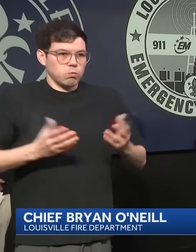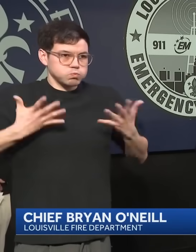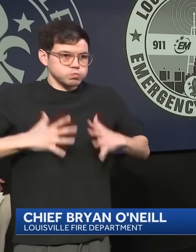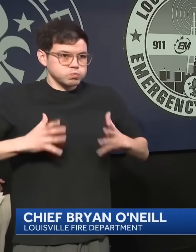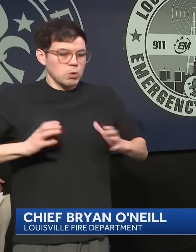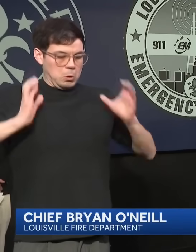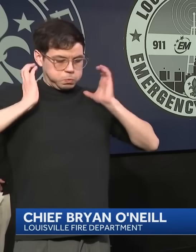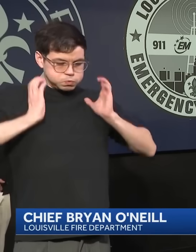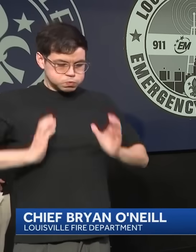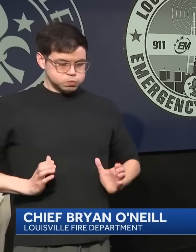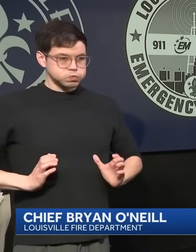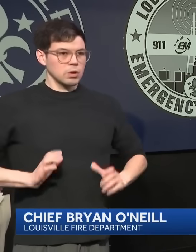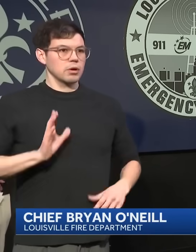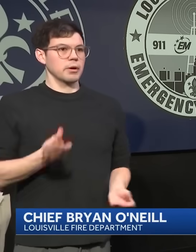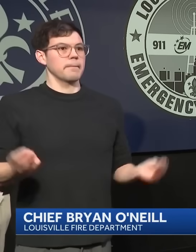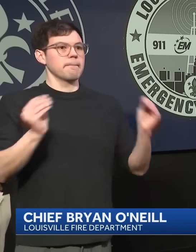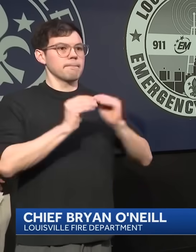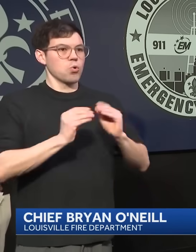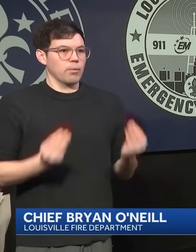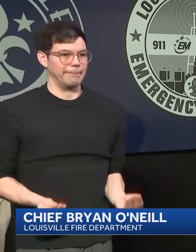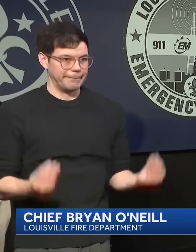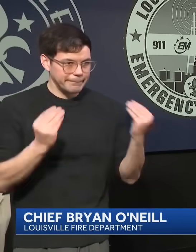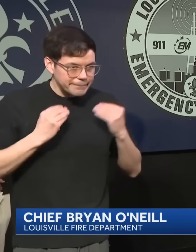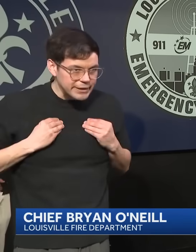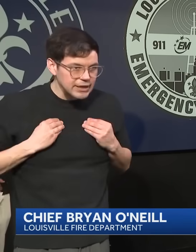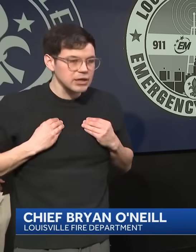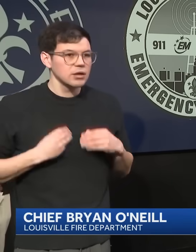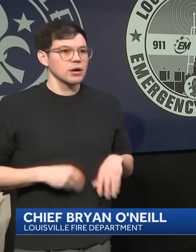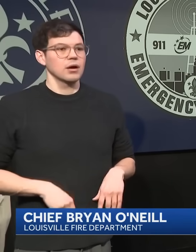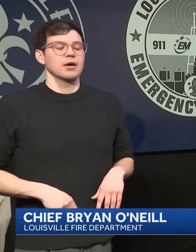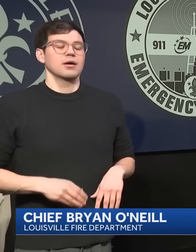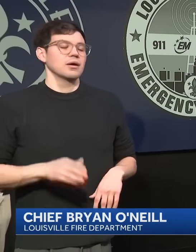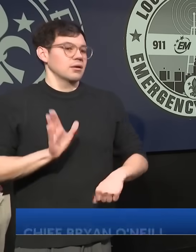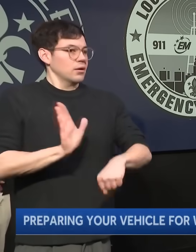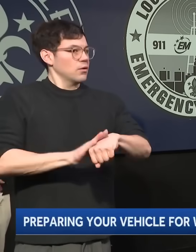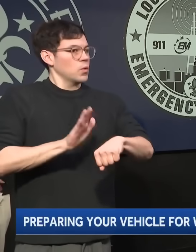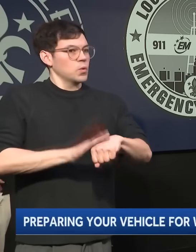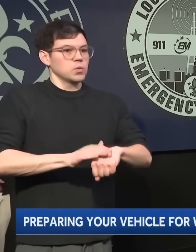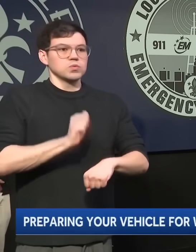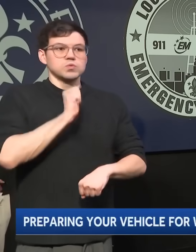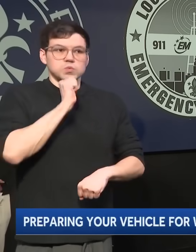UP TO KEEP WARM. PLEASE GET OUT THE EXTRA BLANKETS. GET OUT THE EXTRA CLOTHES. WE ADVISE.